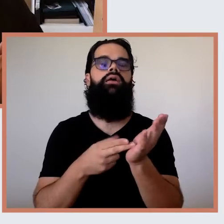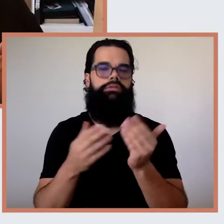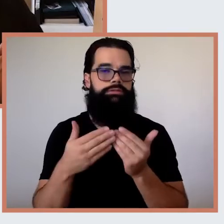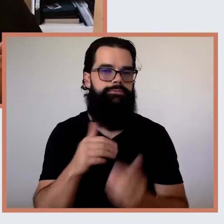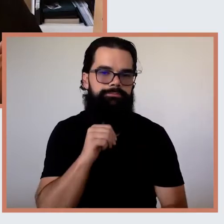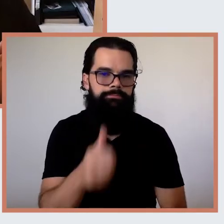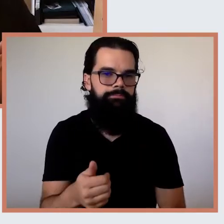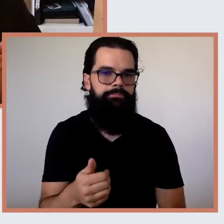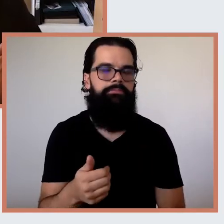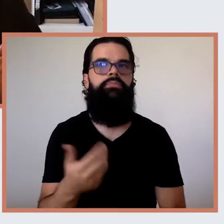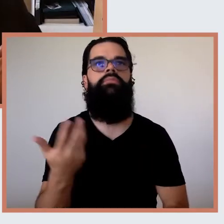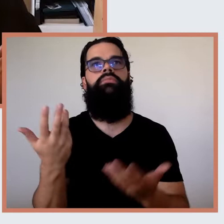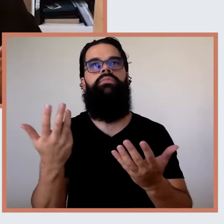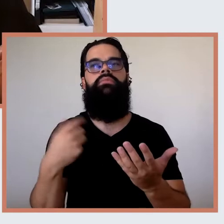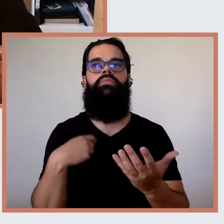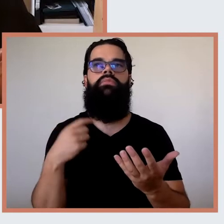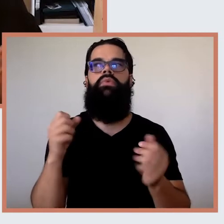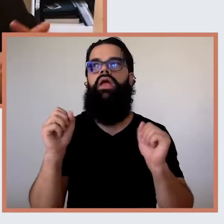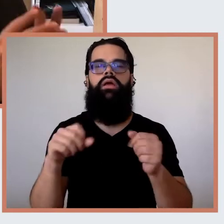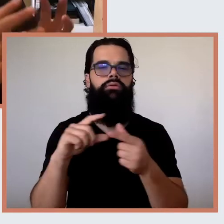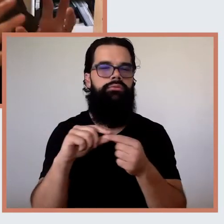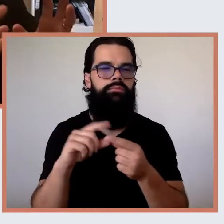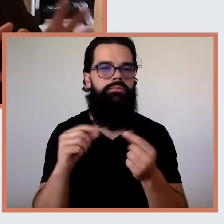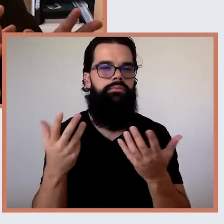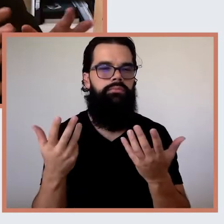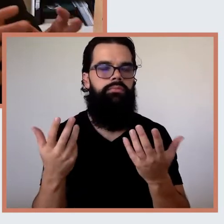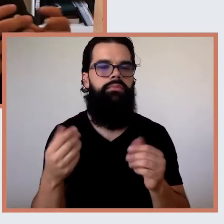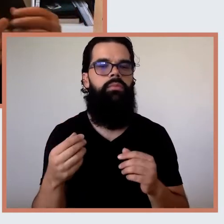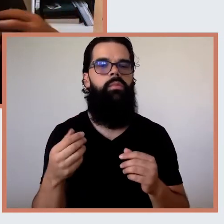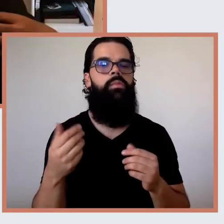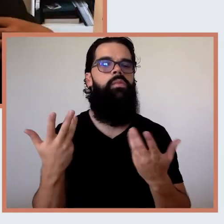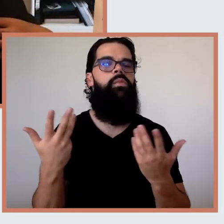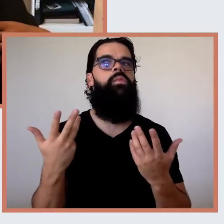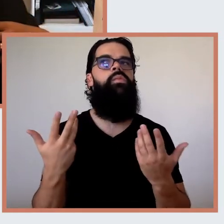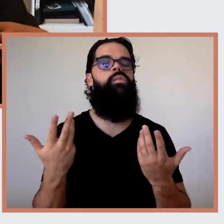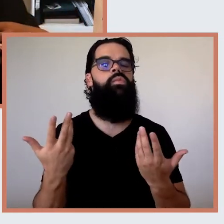It's not easy to be honest with you, but the reason that I can say it now,